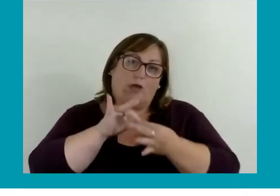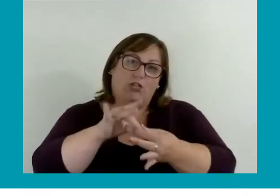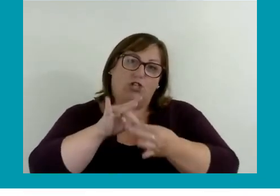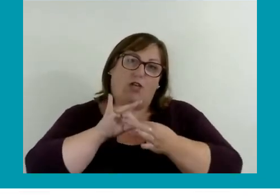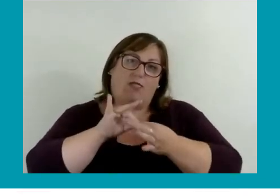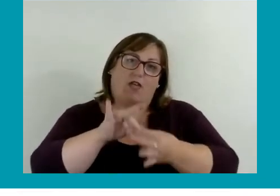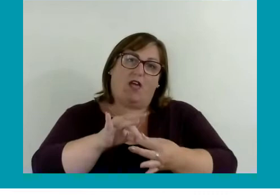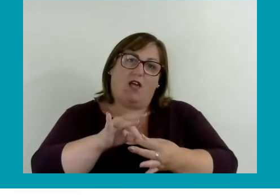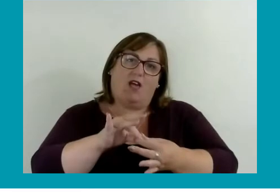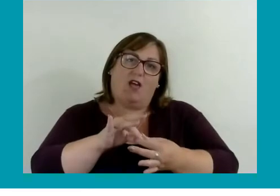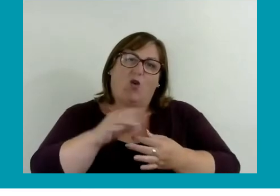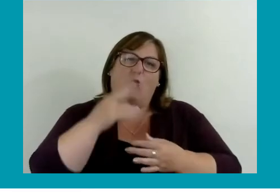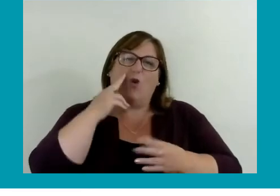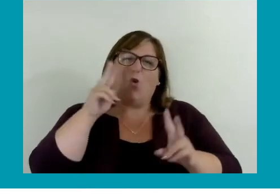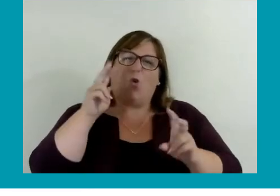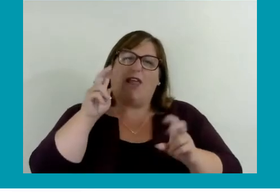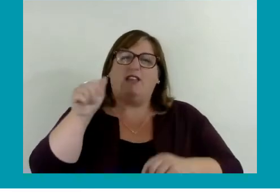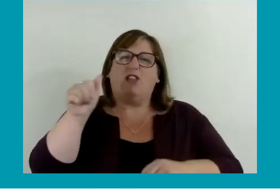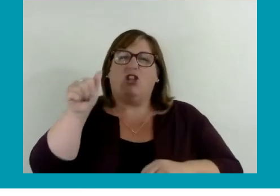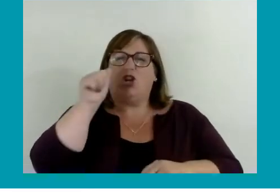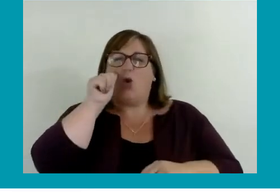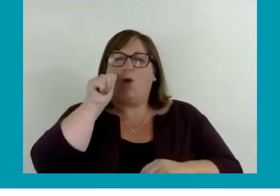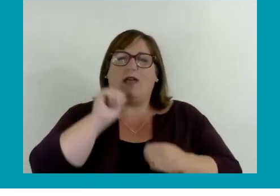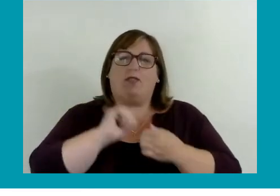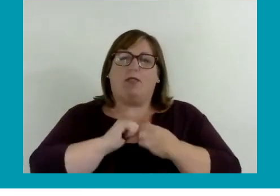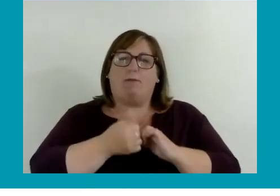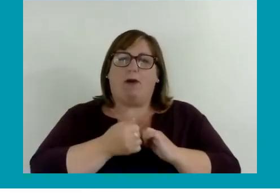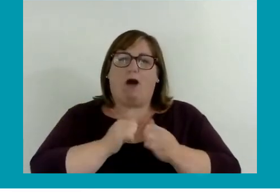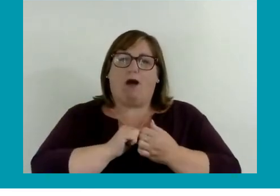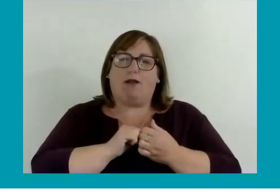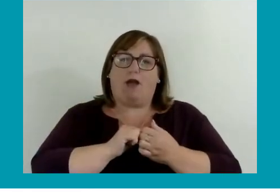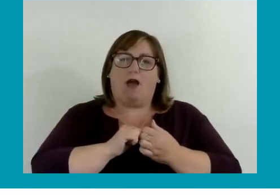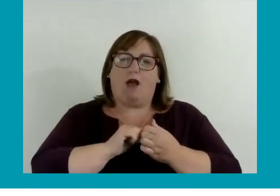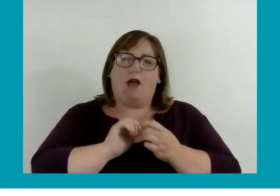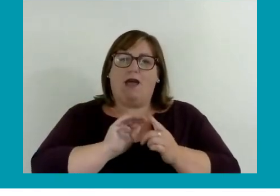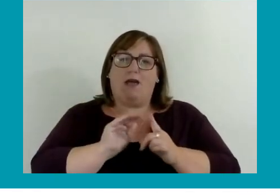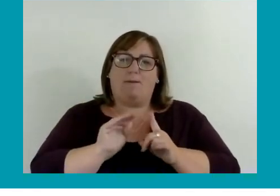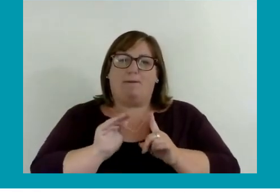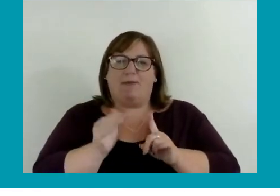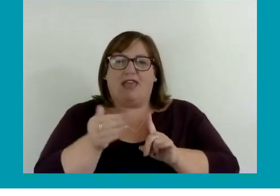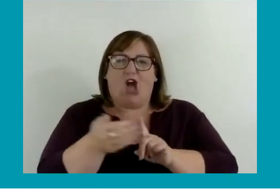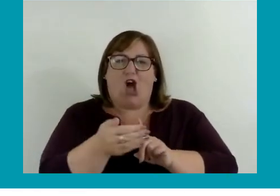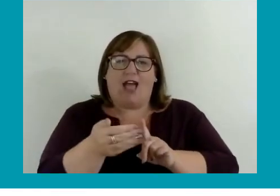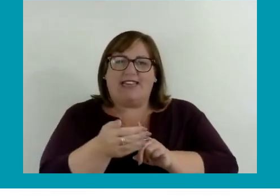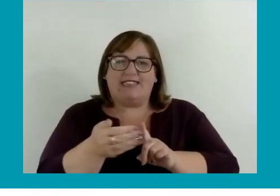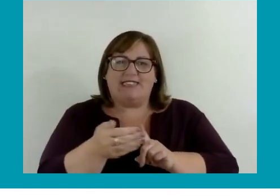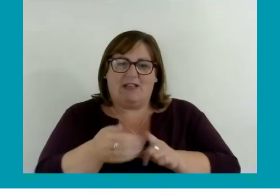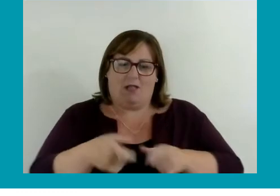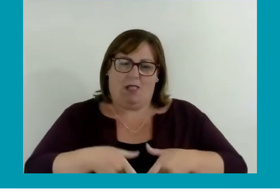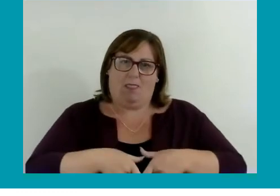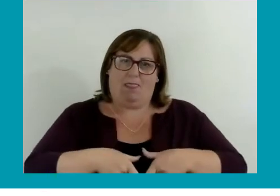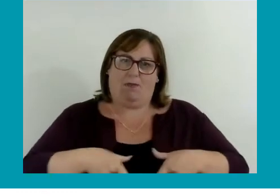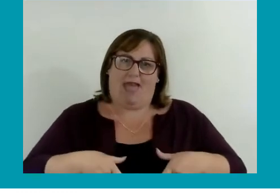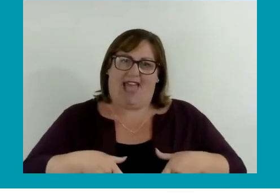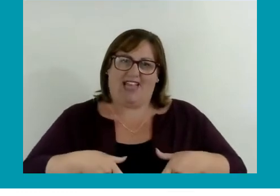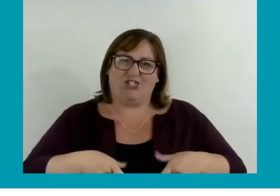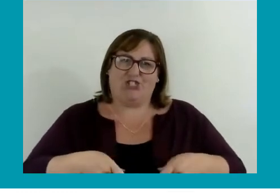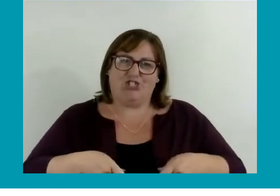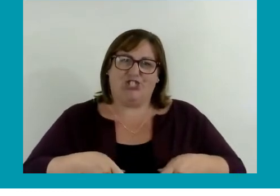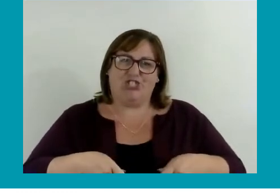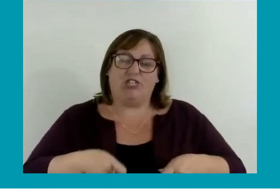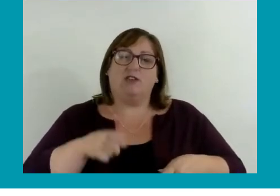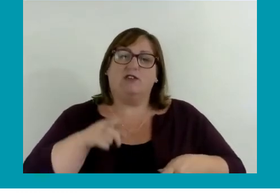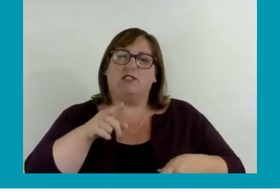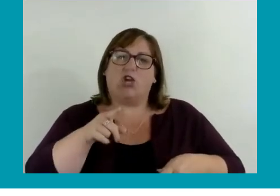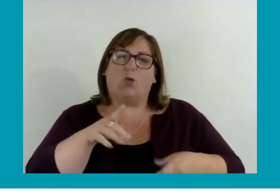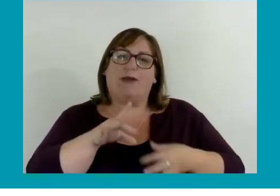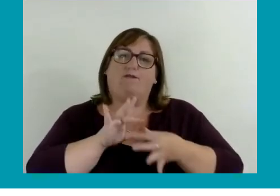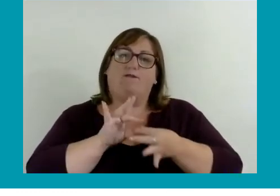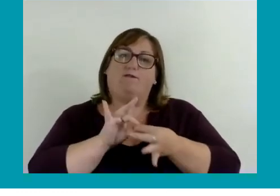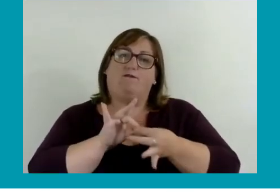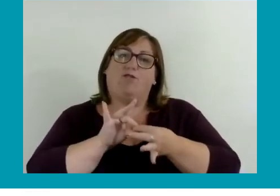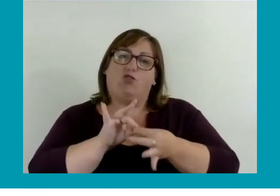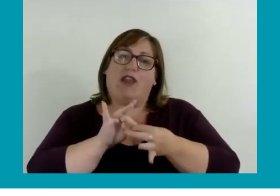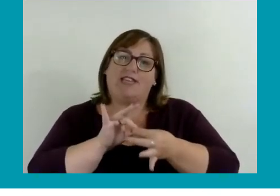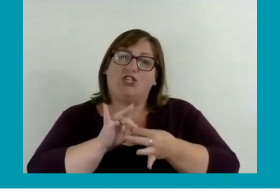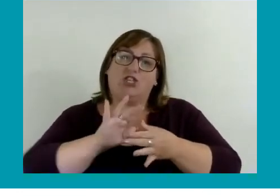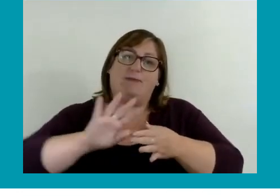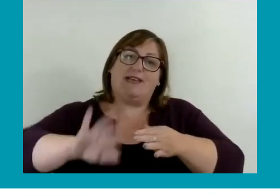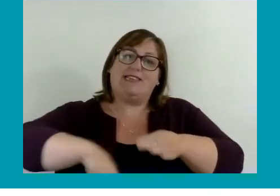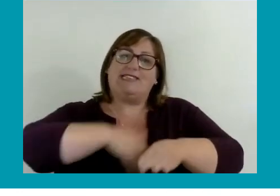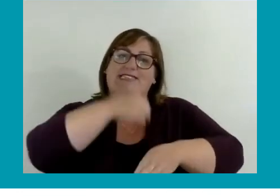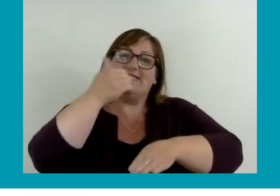behind the badge and so if the relationship is established that manager will do whatever they